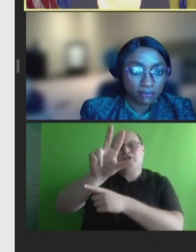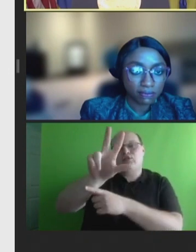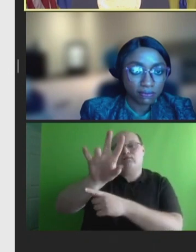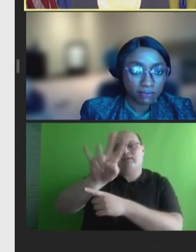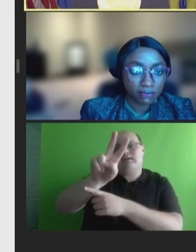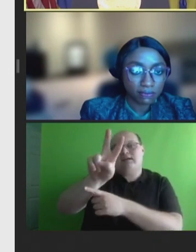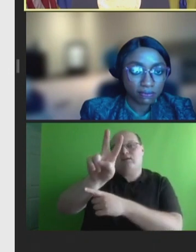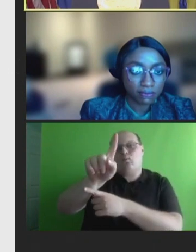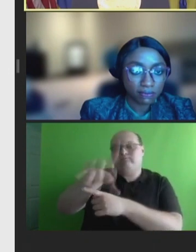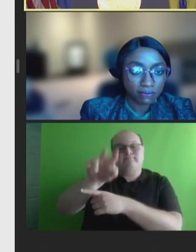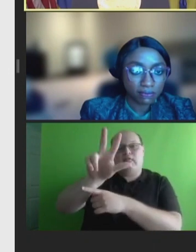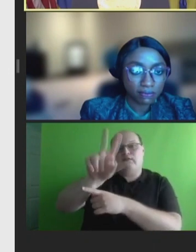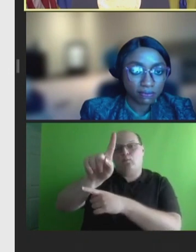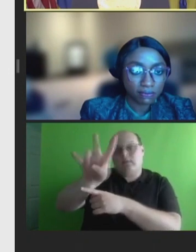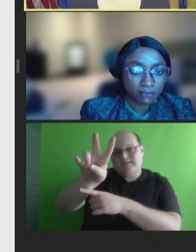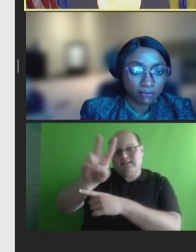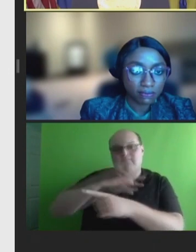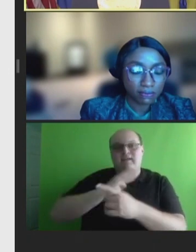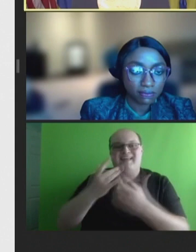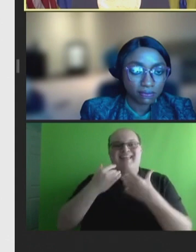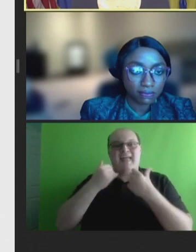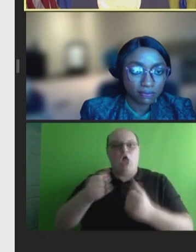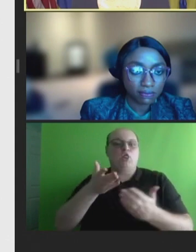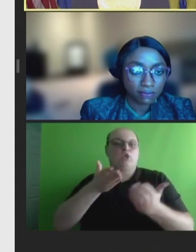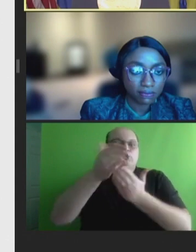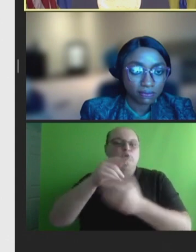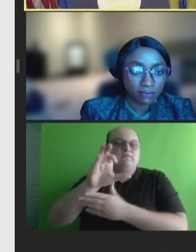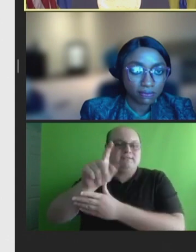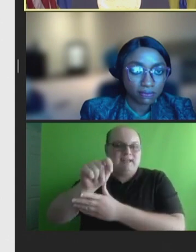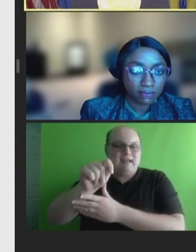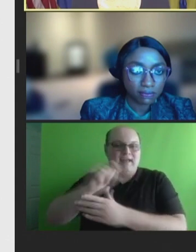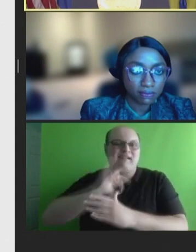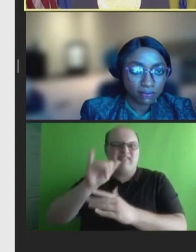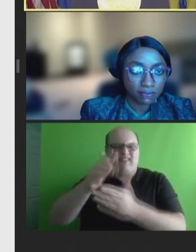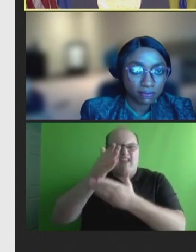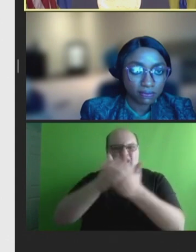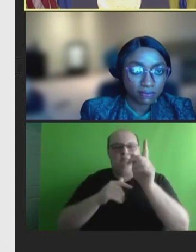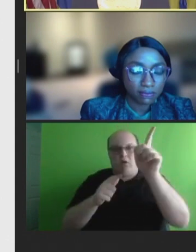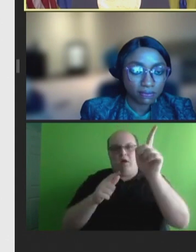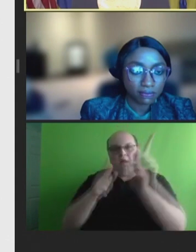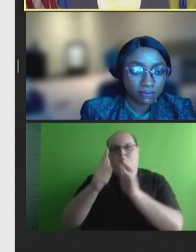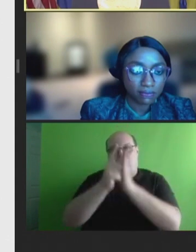Public Health Services Act, that is sort of the discretionary part of the funding that